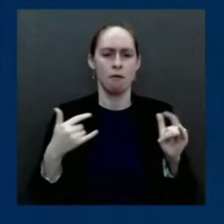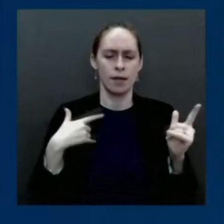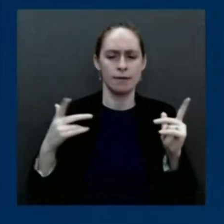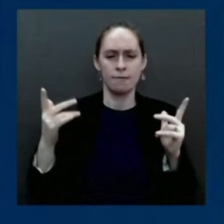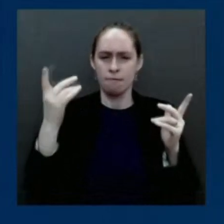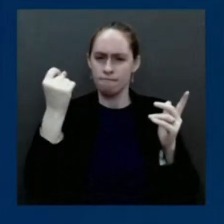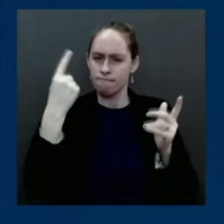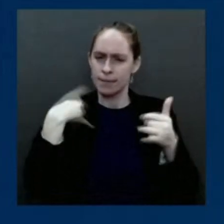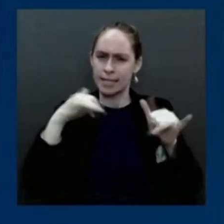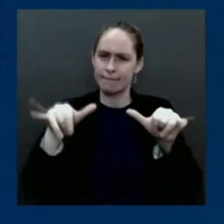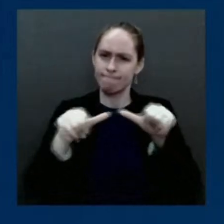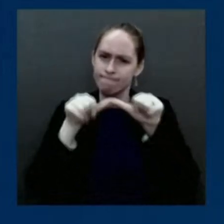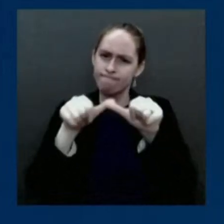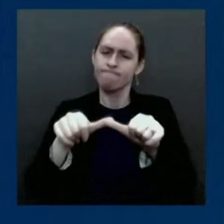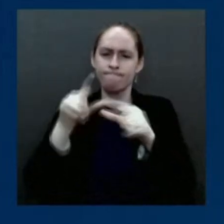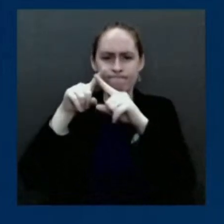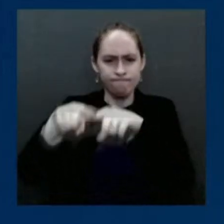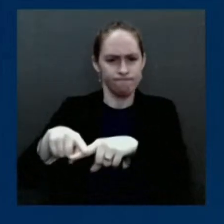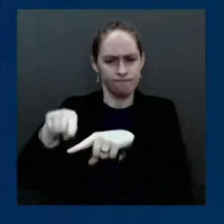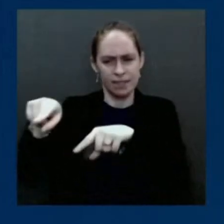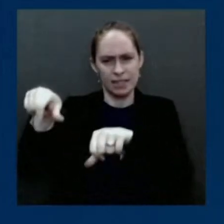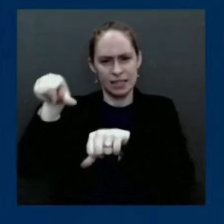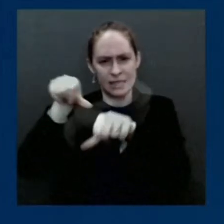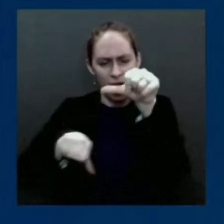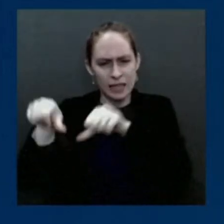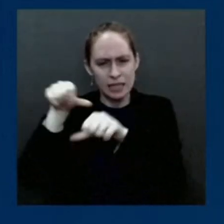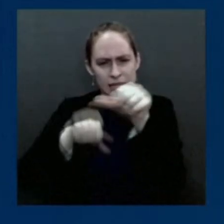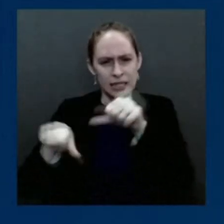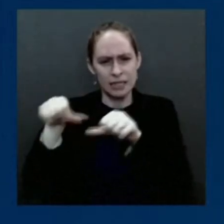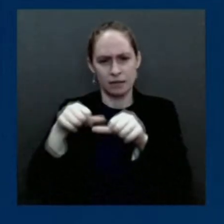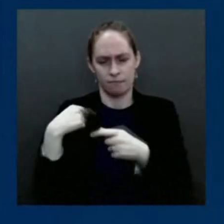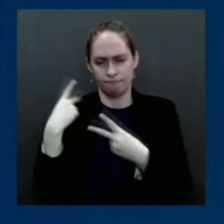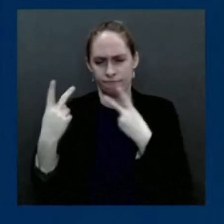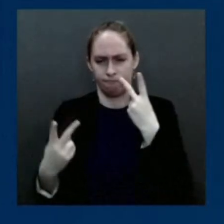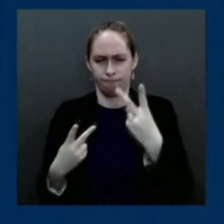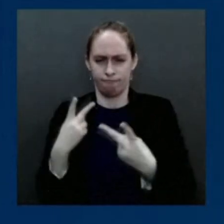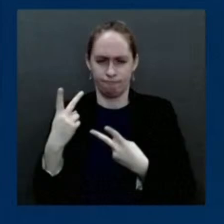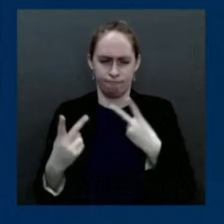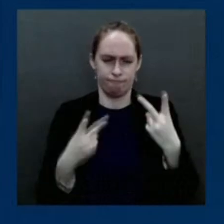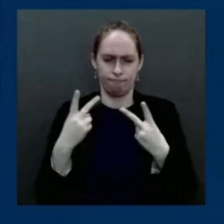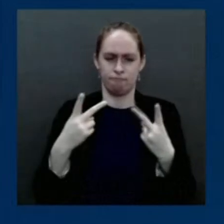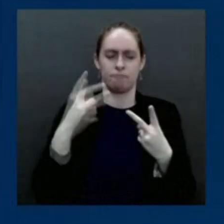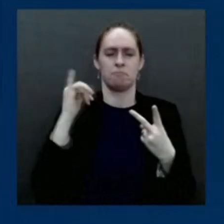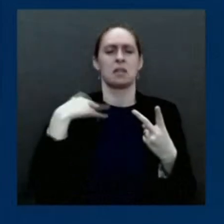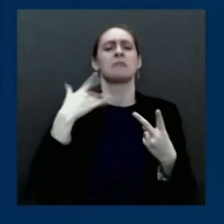VIRAL TRANSMISSION HAPPENS IN THOSE FIRST FIVE DAYS SOMEWHERE